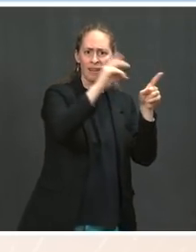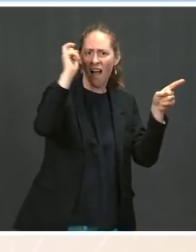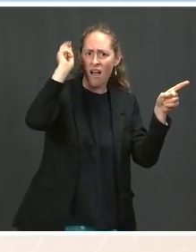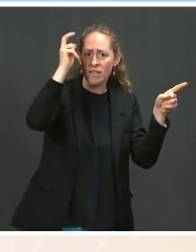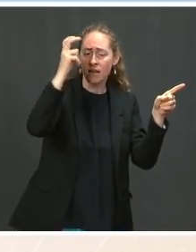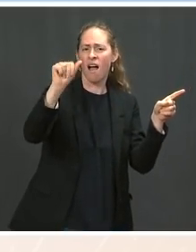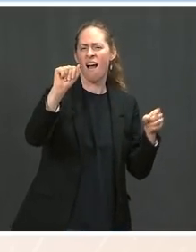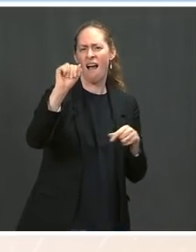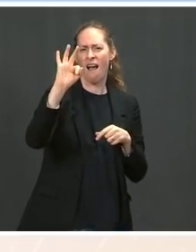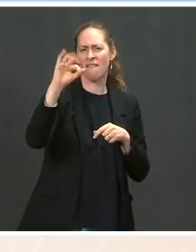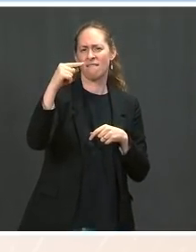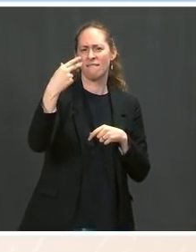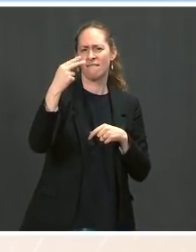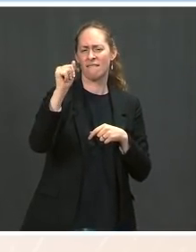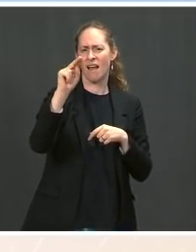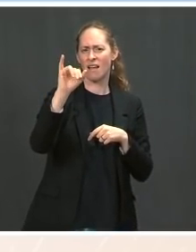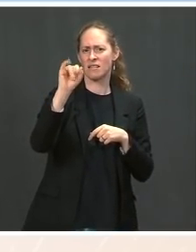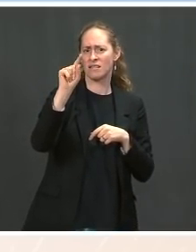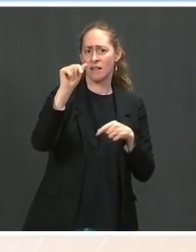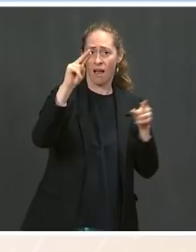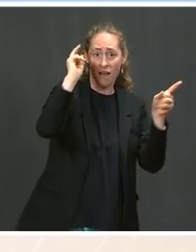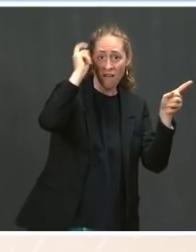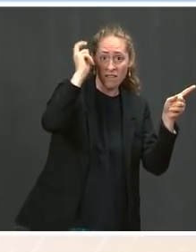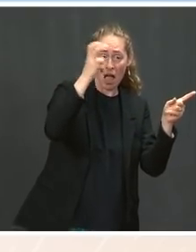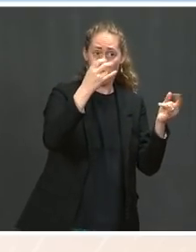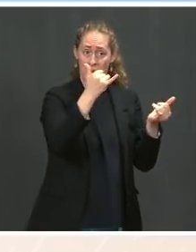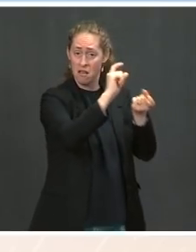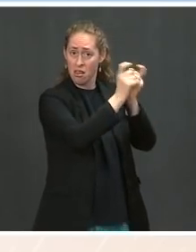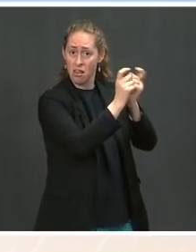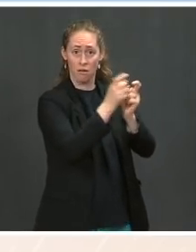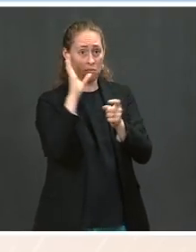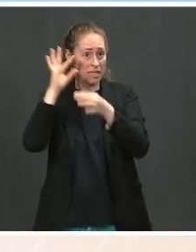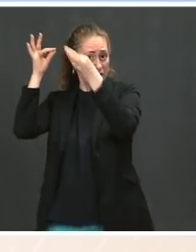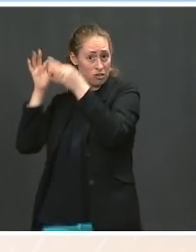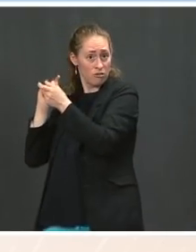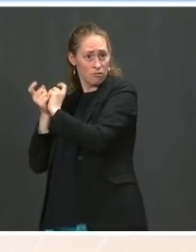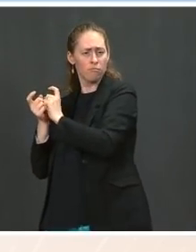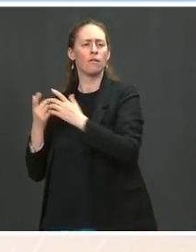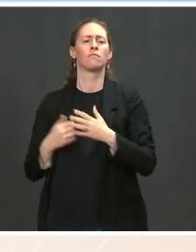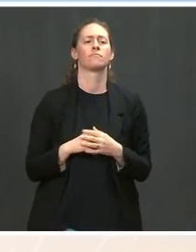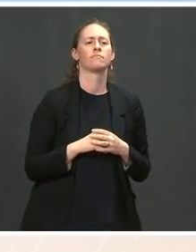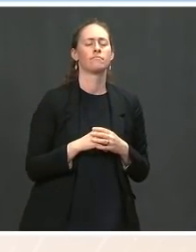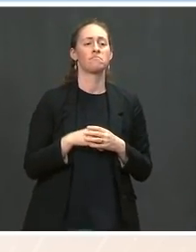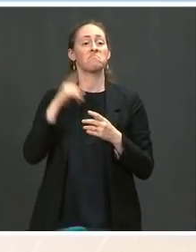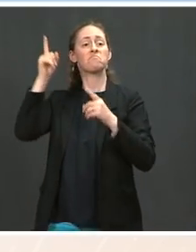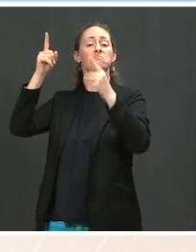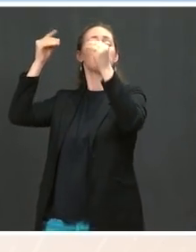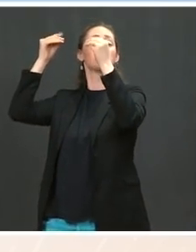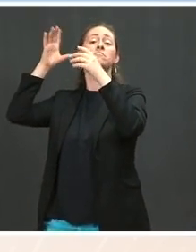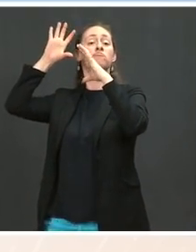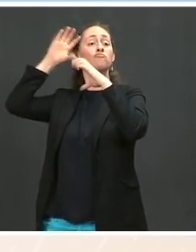as a part of this process, the President asked for a review from his national security team. He asked them not to sugarcoat it.